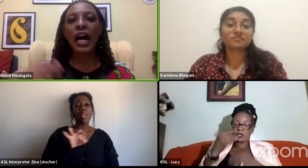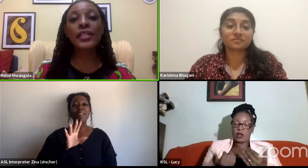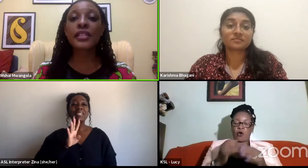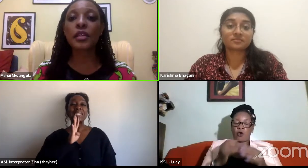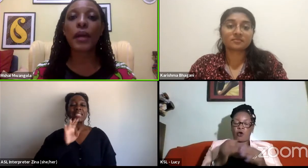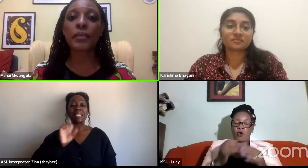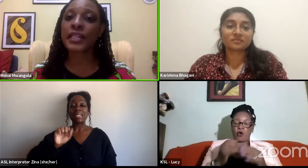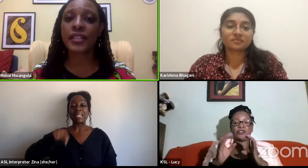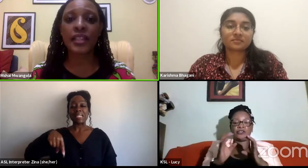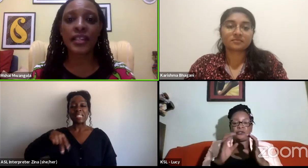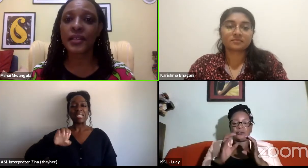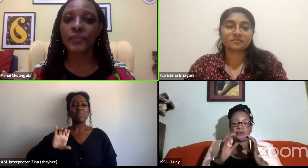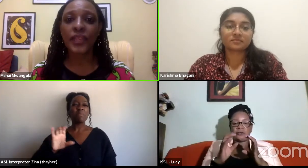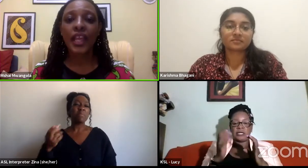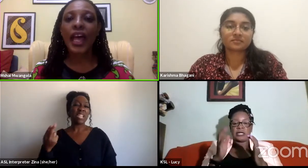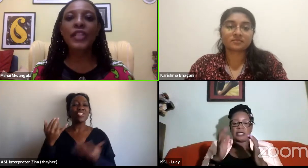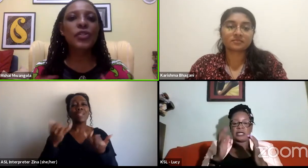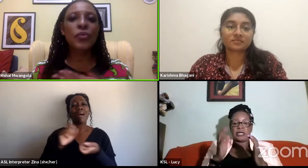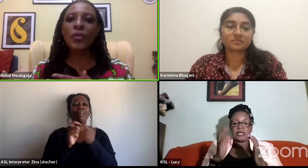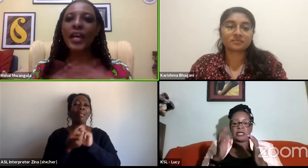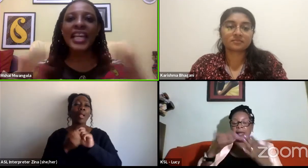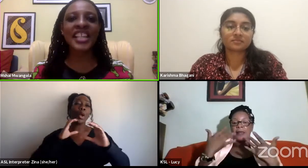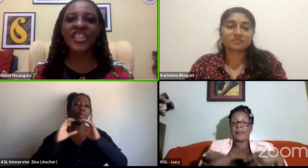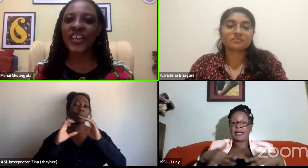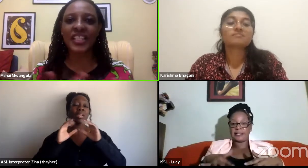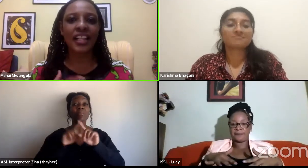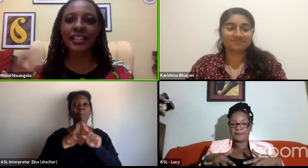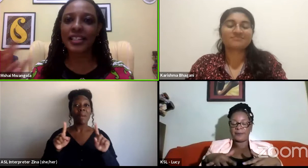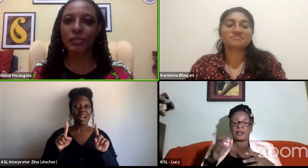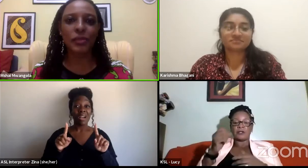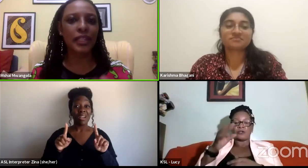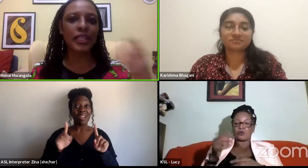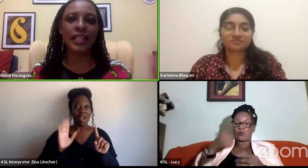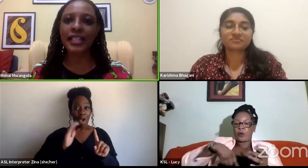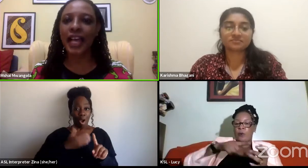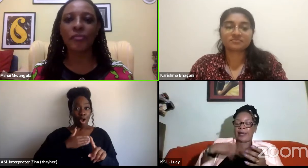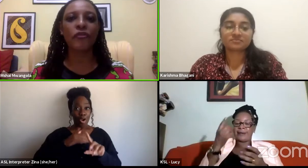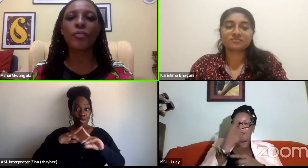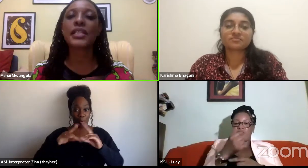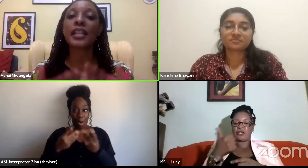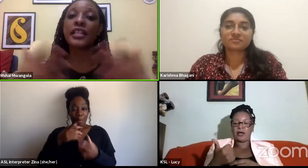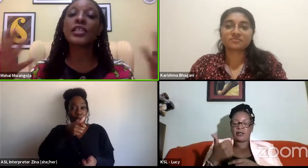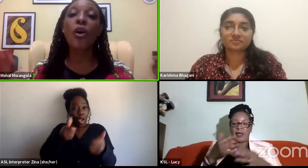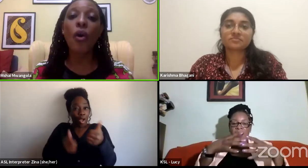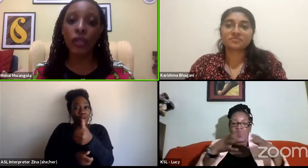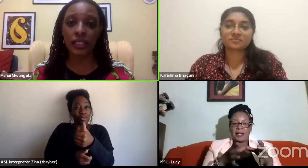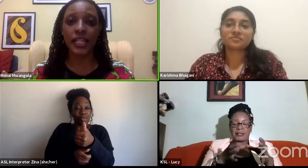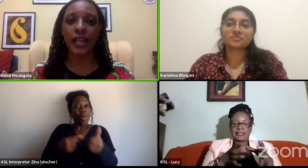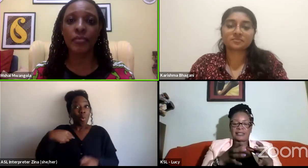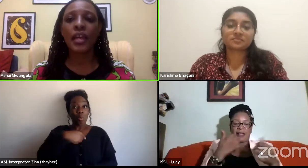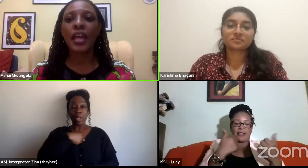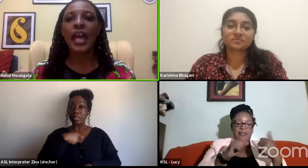Our sister department is theater. And so we were in each other's classes between theater and performance studies all the time.